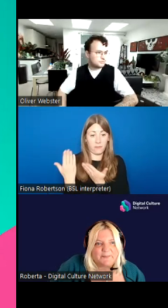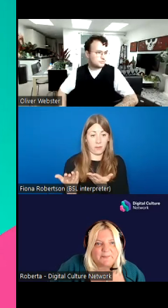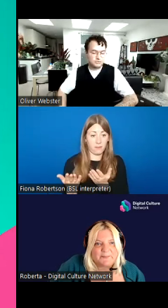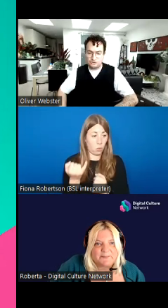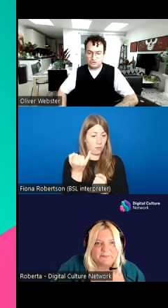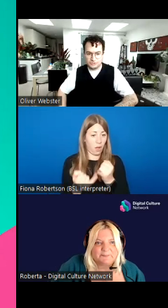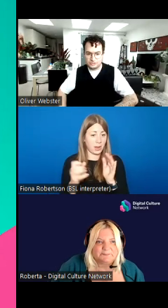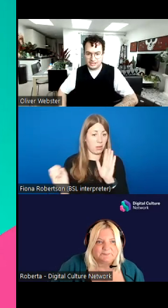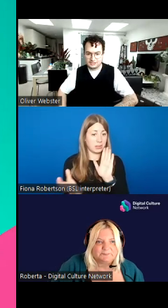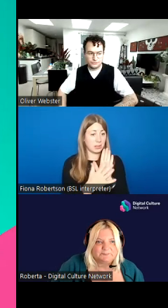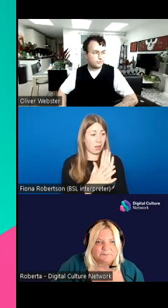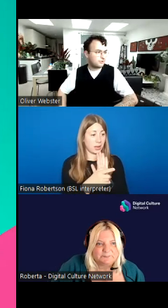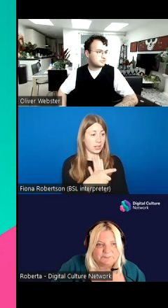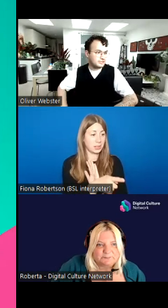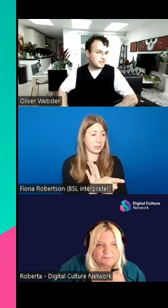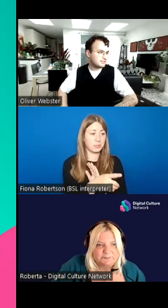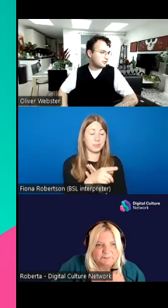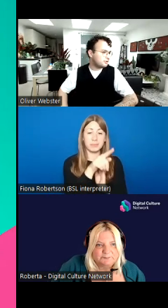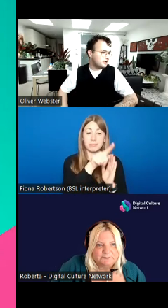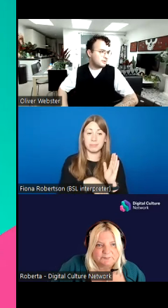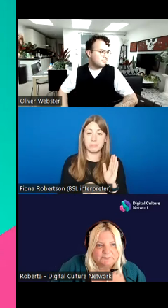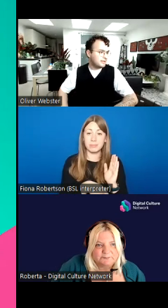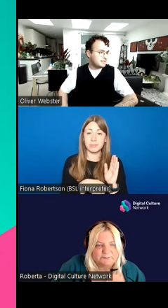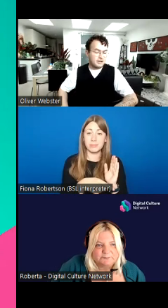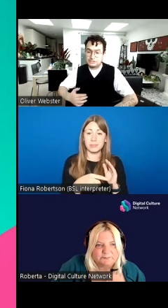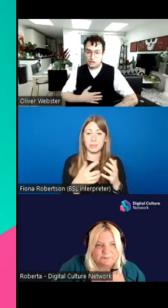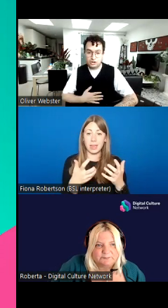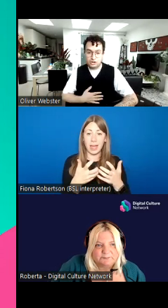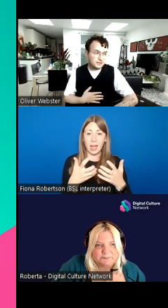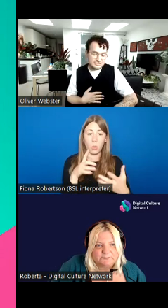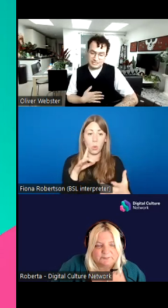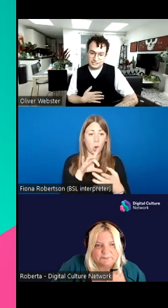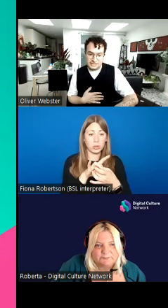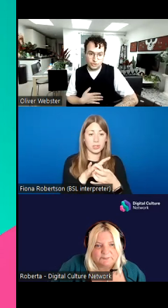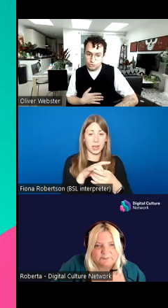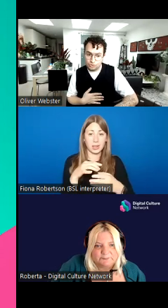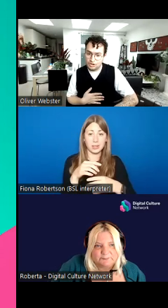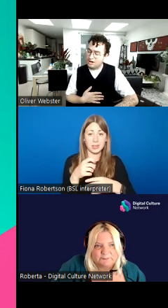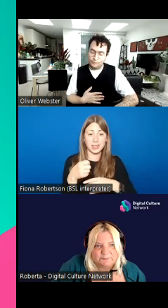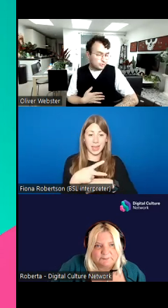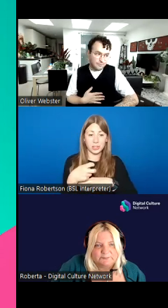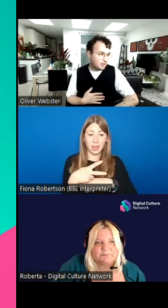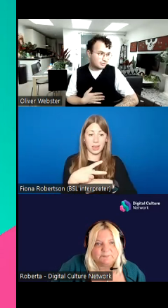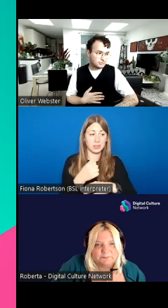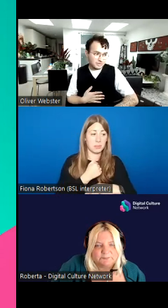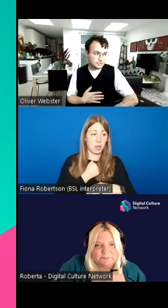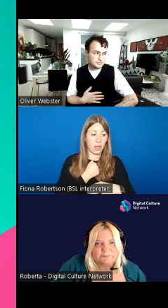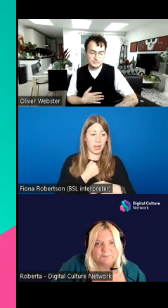We've got some contacts for StageText. My email is oliver@stagetext.org. I'm always happy to answer questions.